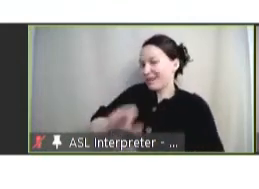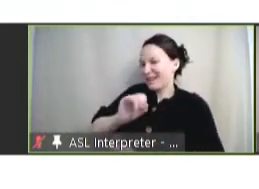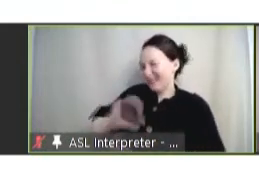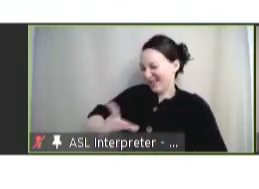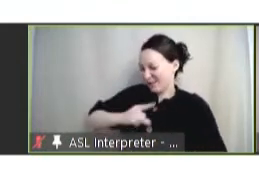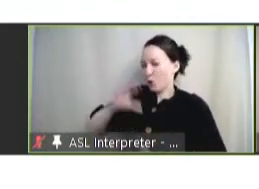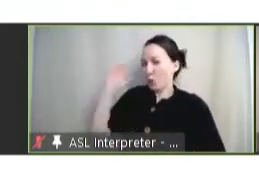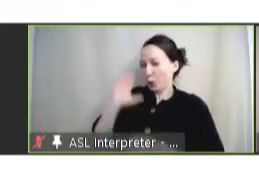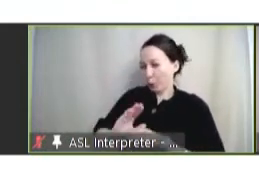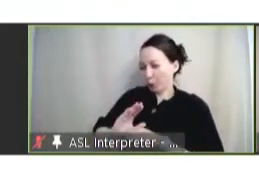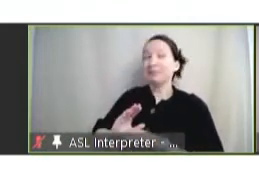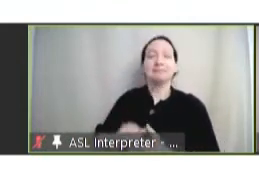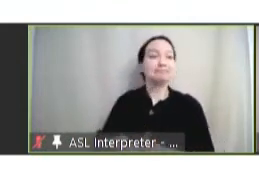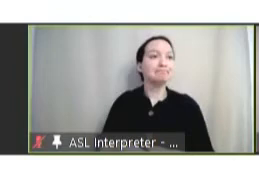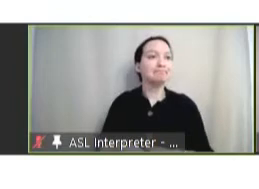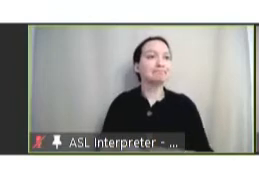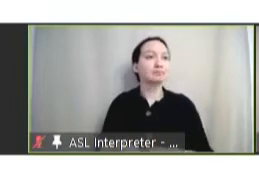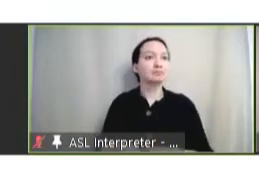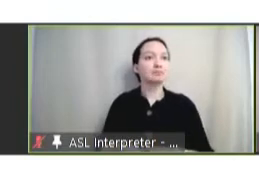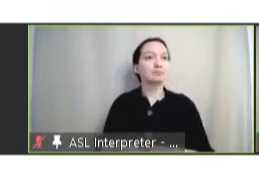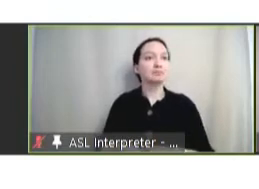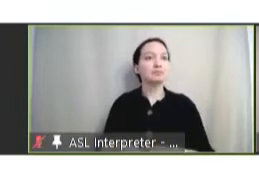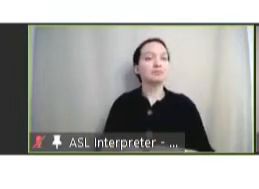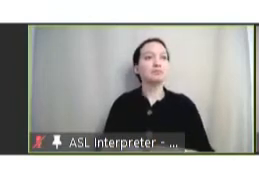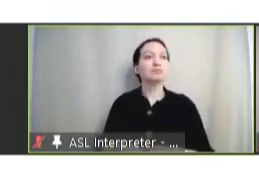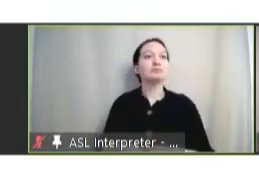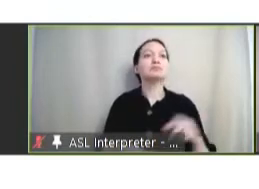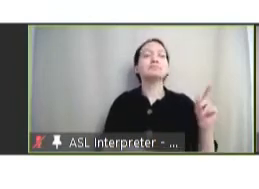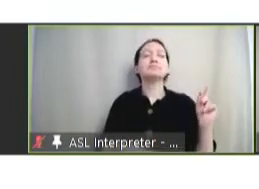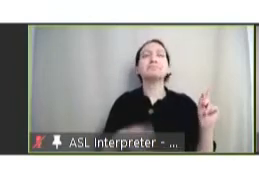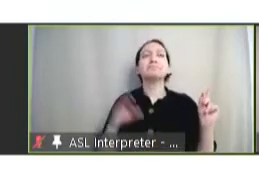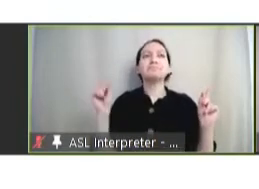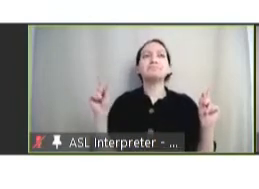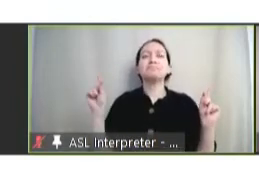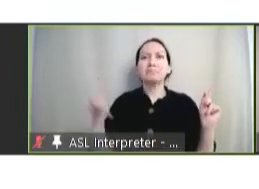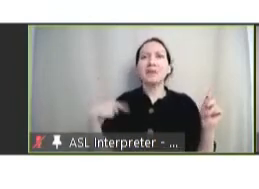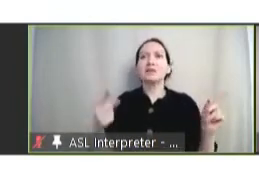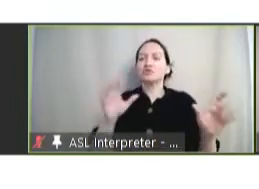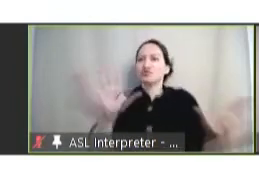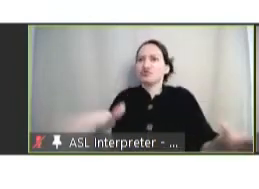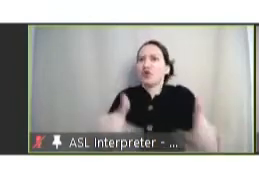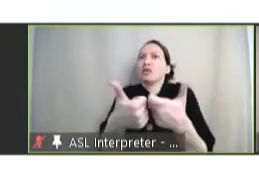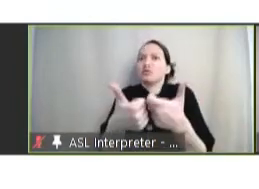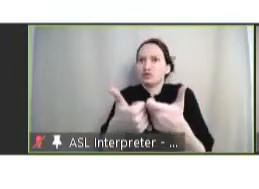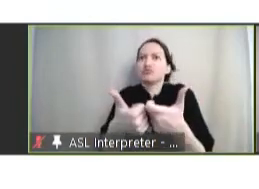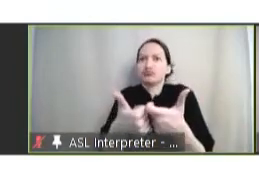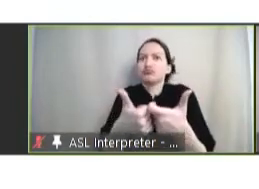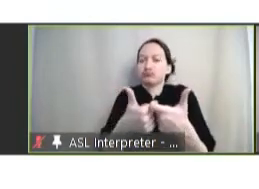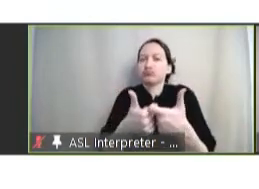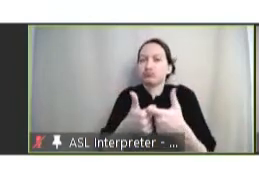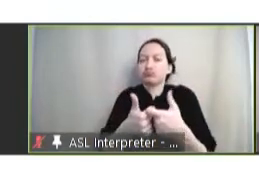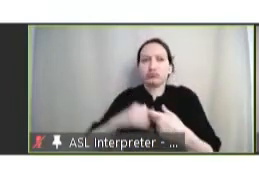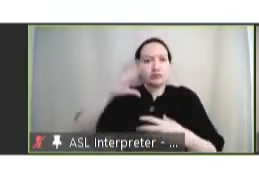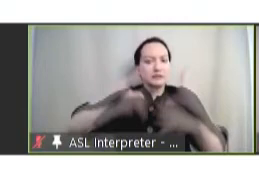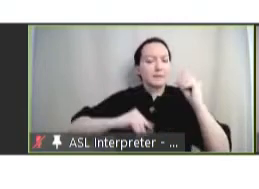be less. This has been, you know, a really challenging road for many companies to navigate,